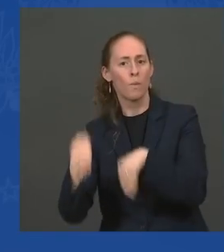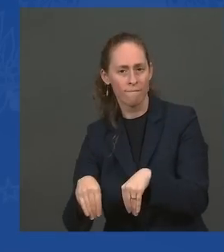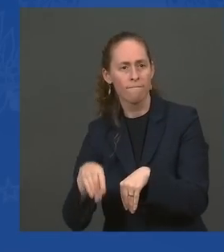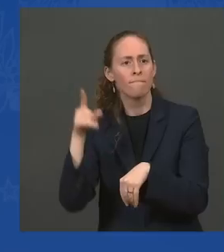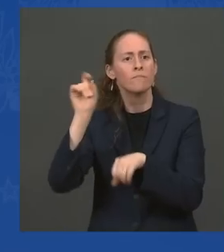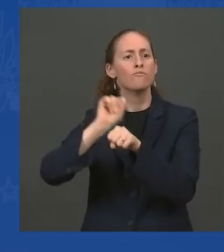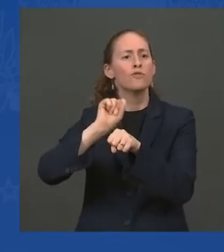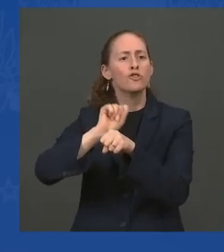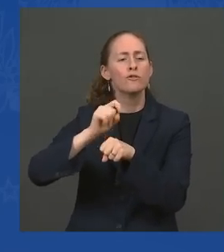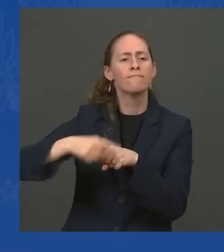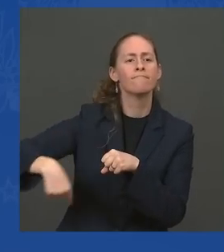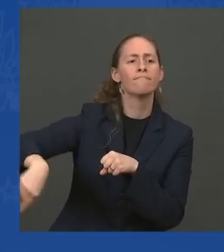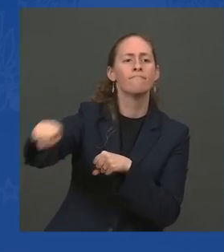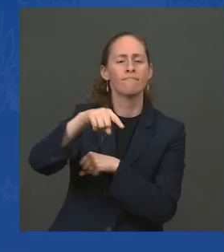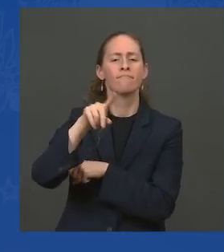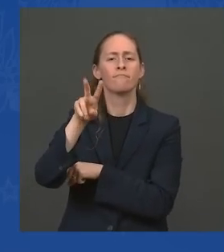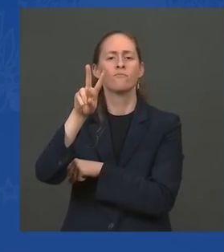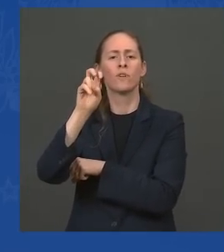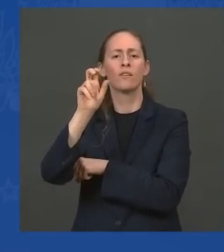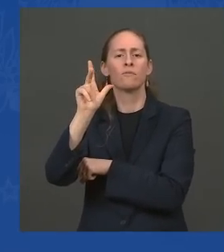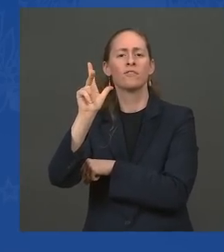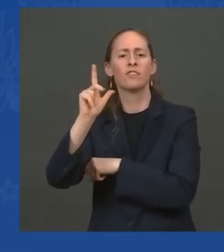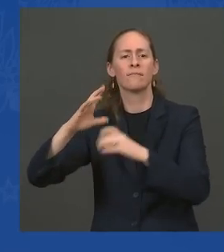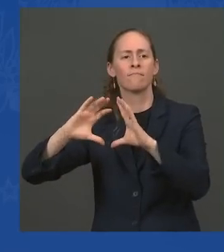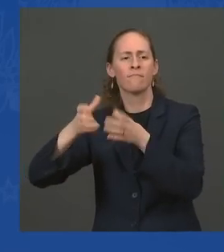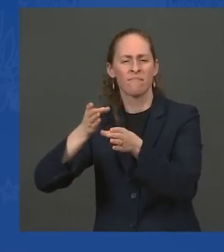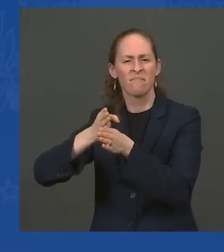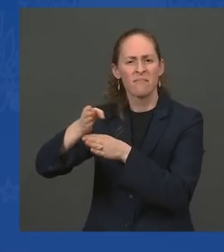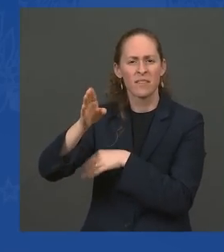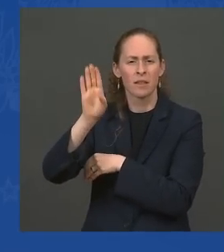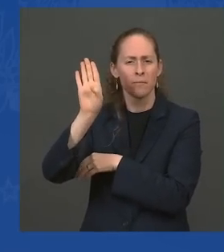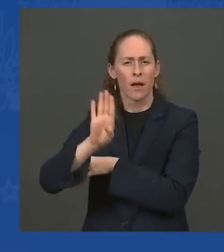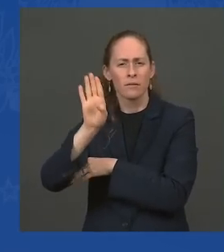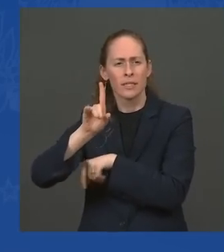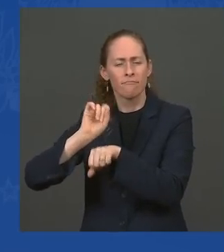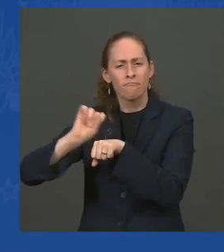He was able to help my family get into the middle class, he was able to fill the American dream.